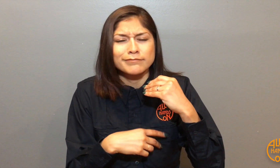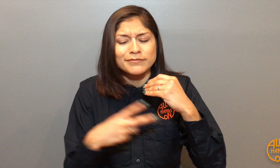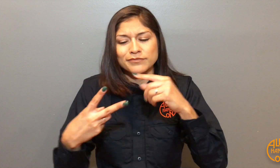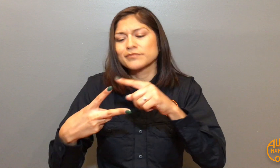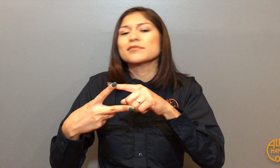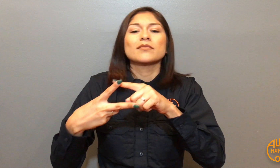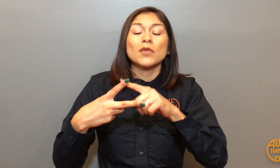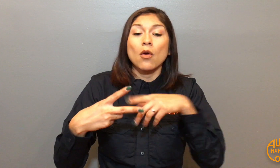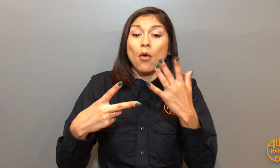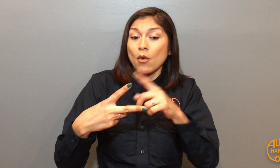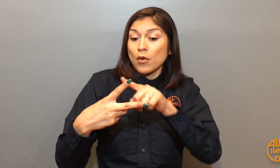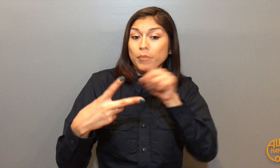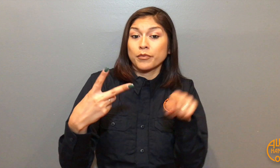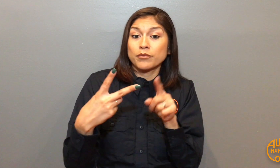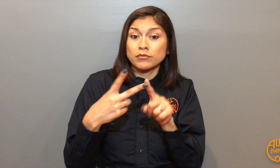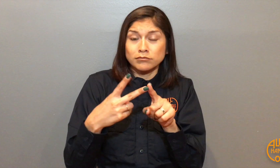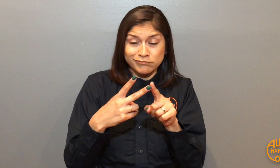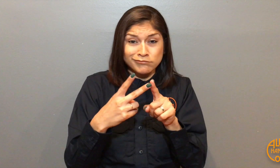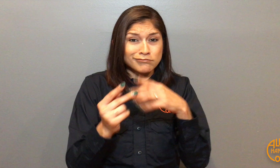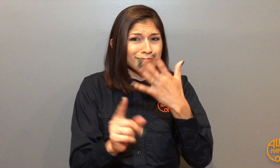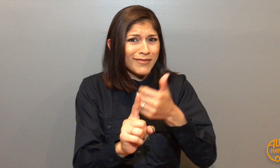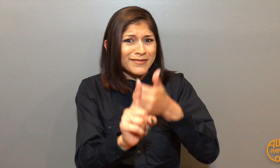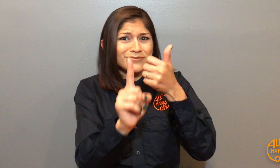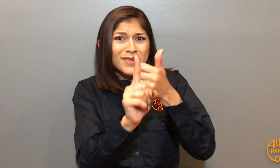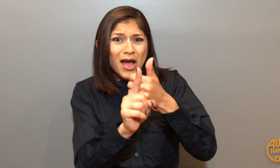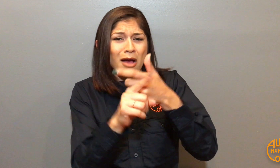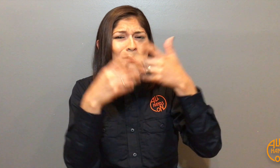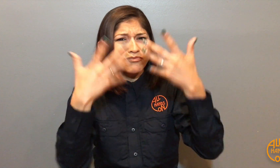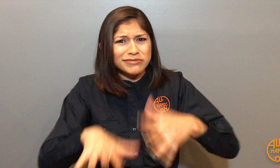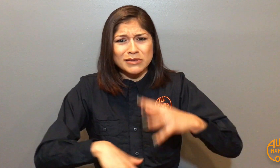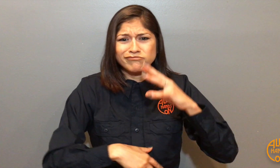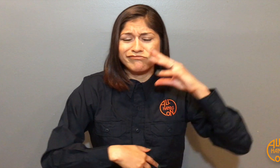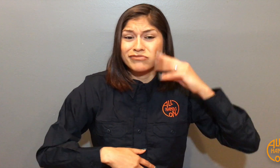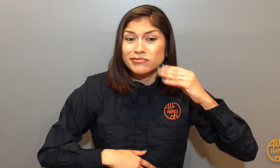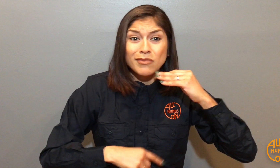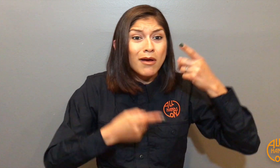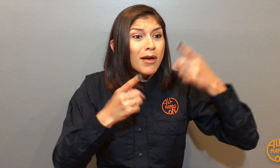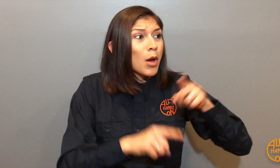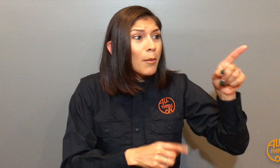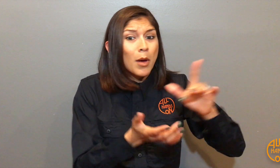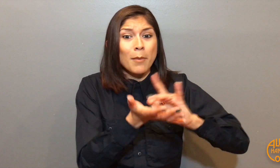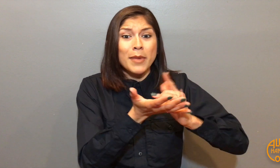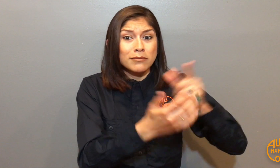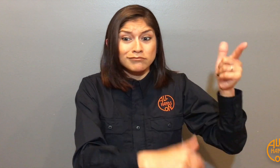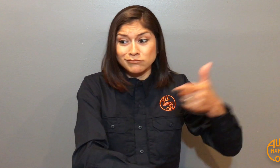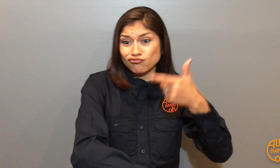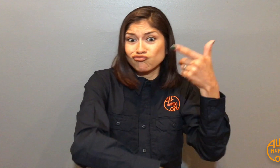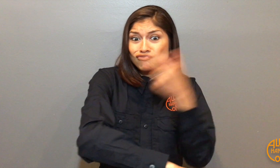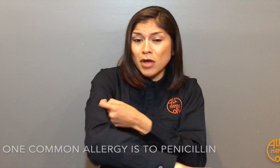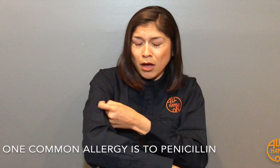or had a lack of consciousness, another way that that can be manifested is once